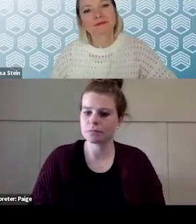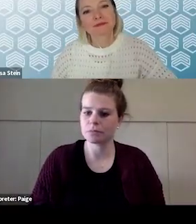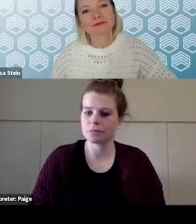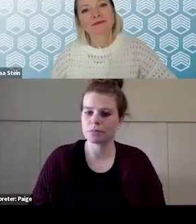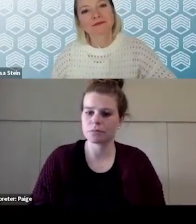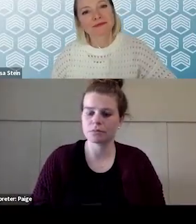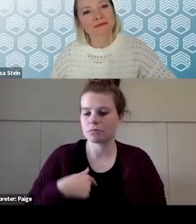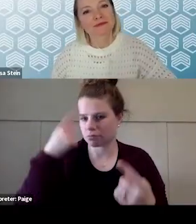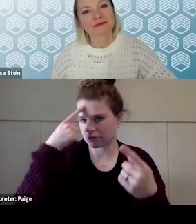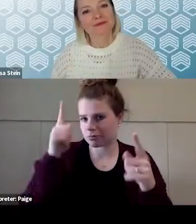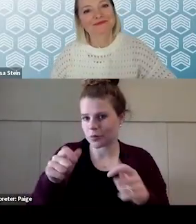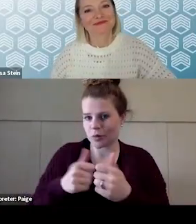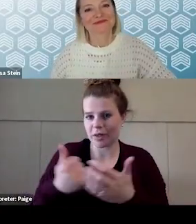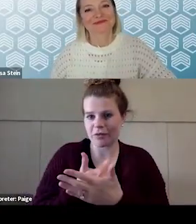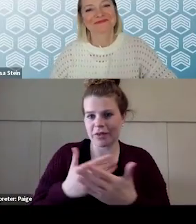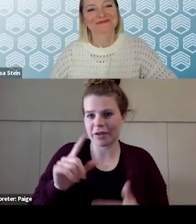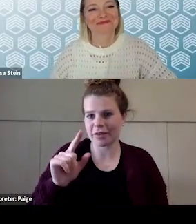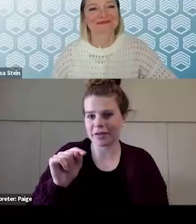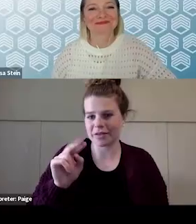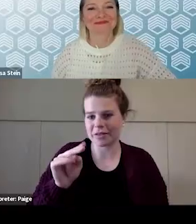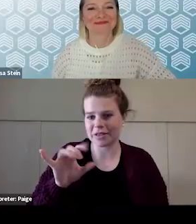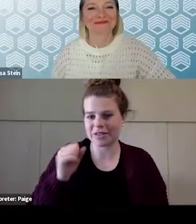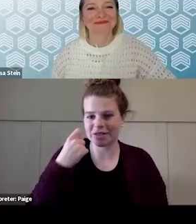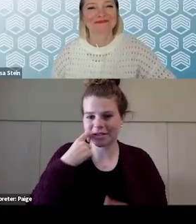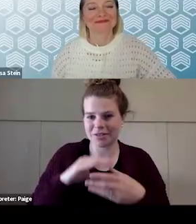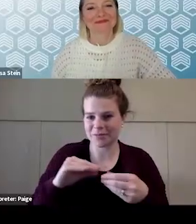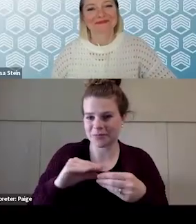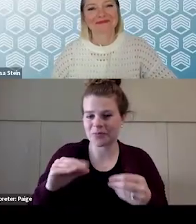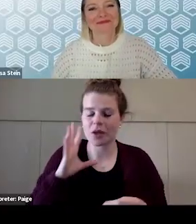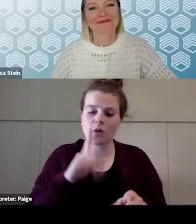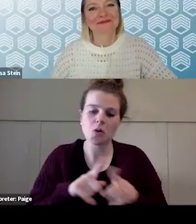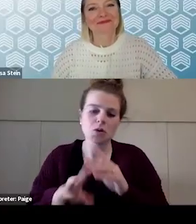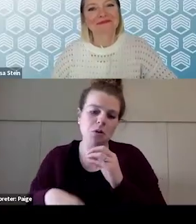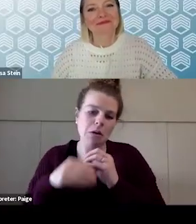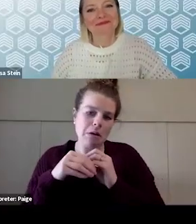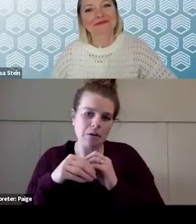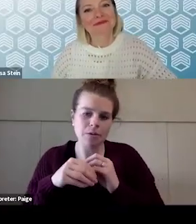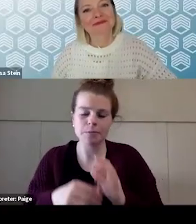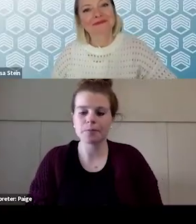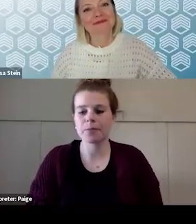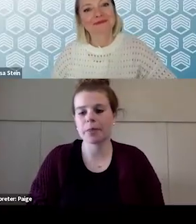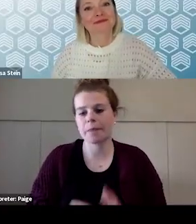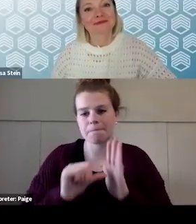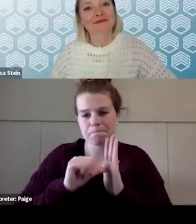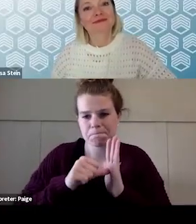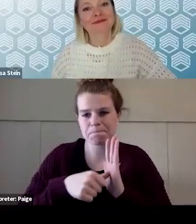I agree with everything Tandis said, but I would also, just kind of doubling down on looking at the data